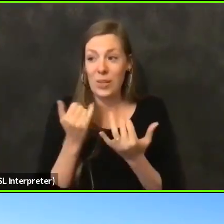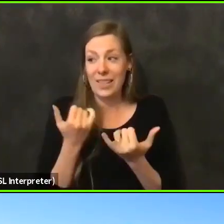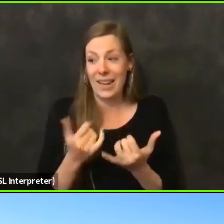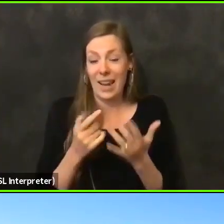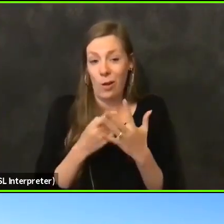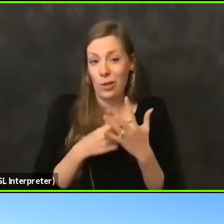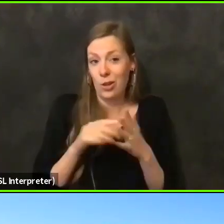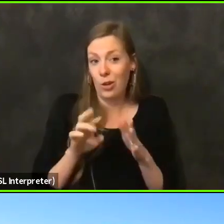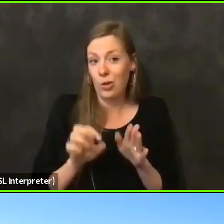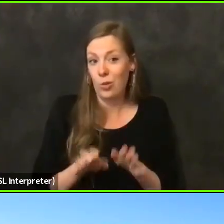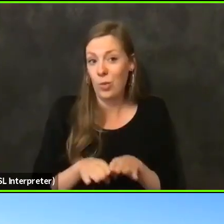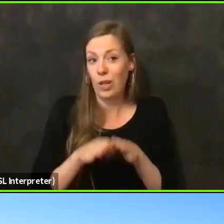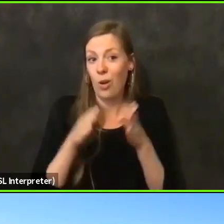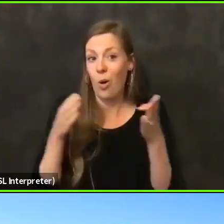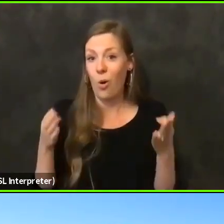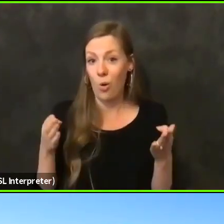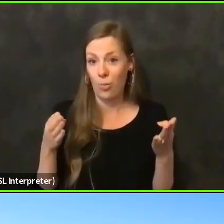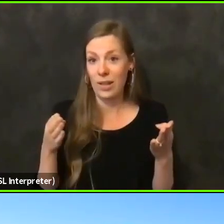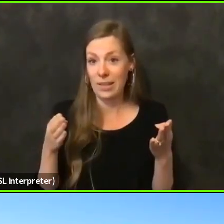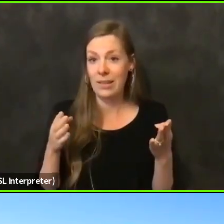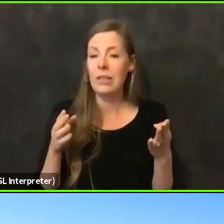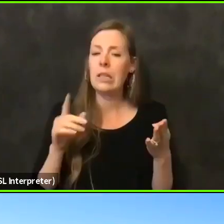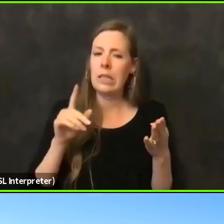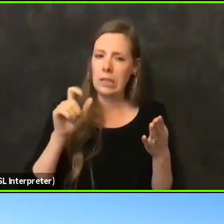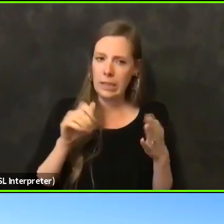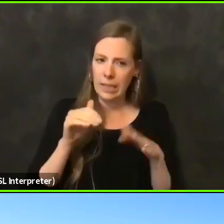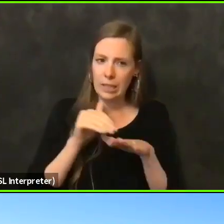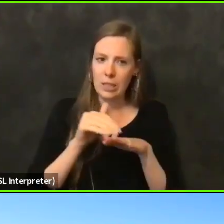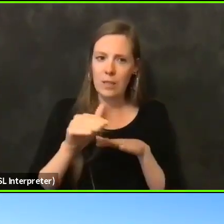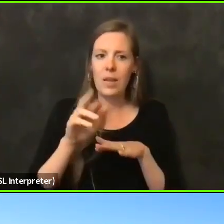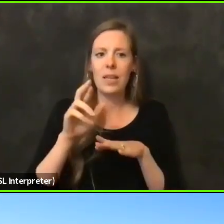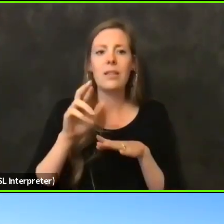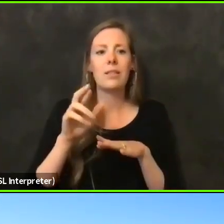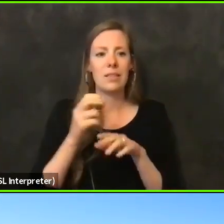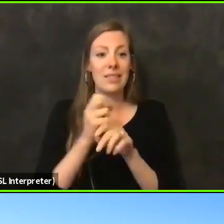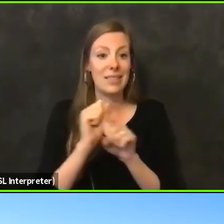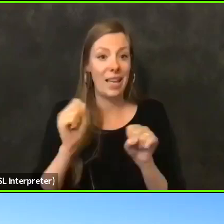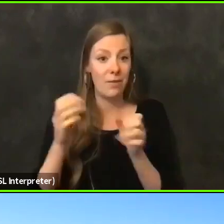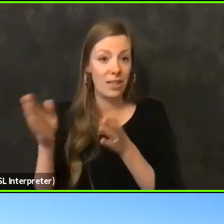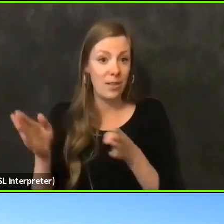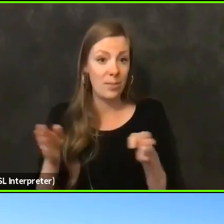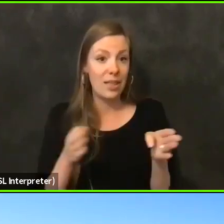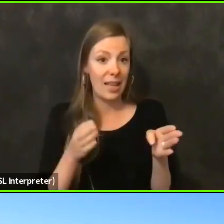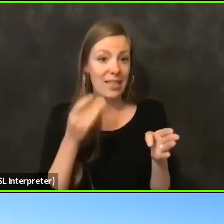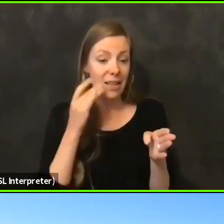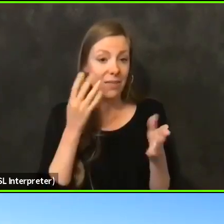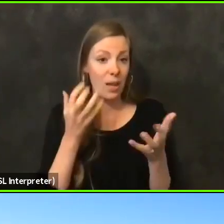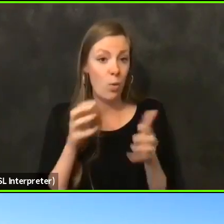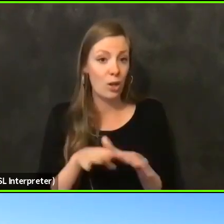You do need to submit reopening safety plans to the state and the county for review before they can reopen.